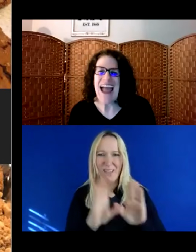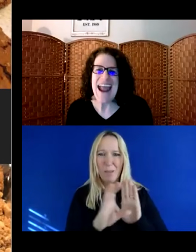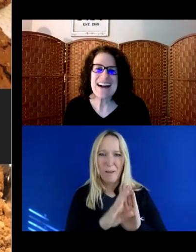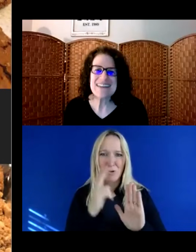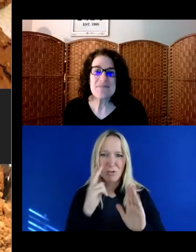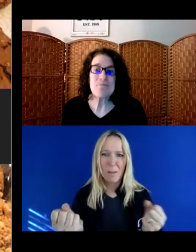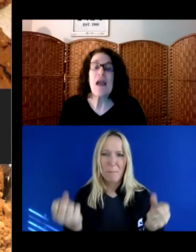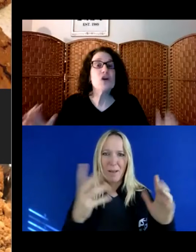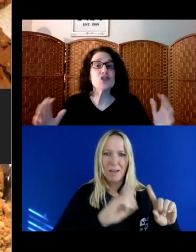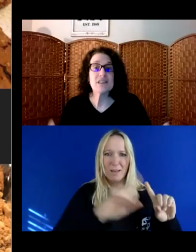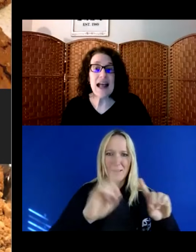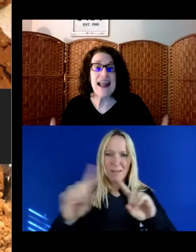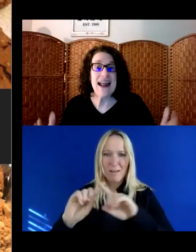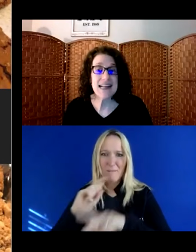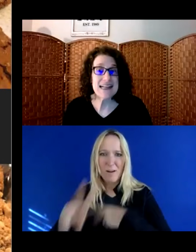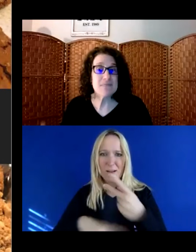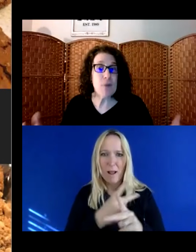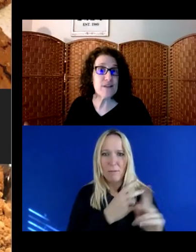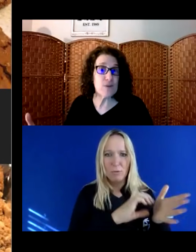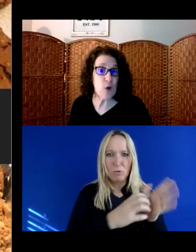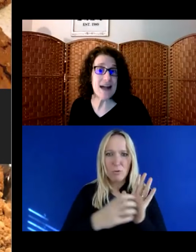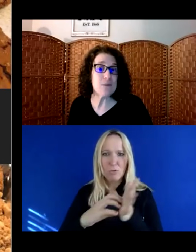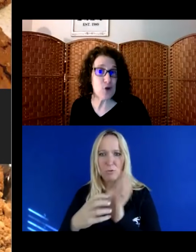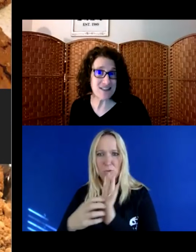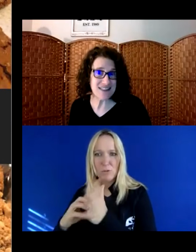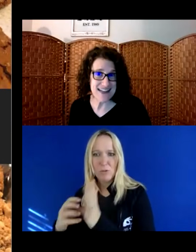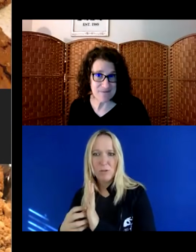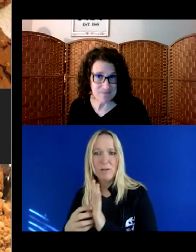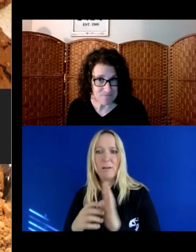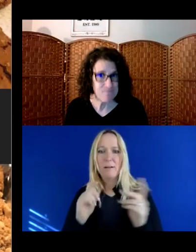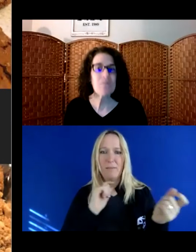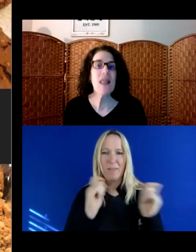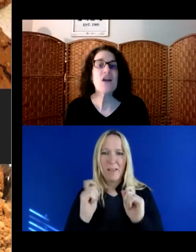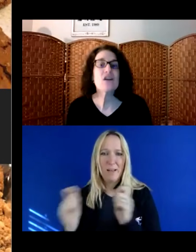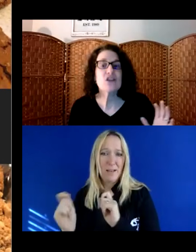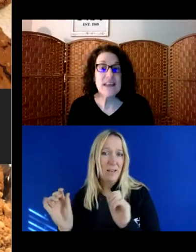And just like editing is part of the writing process,